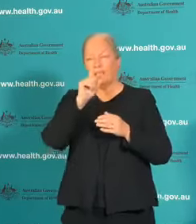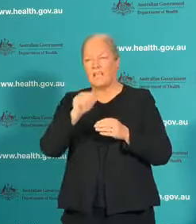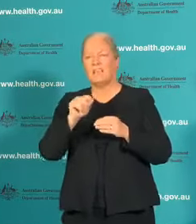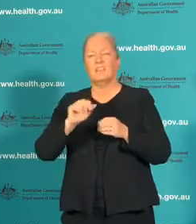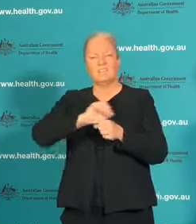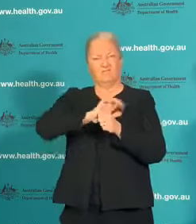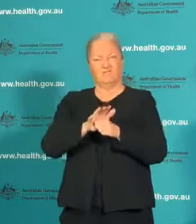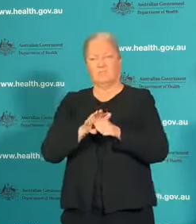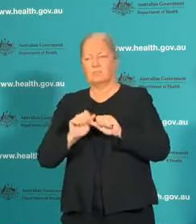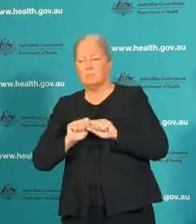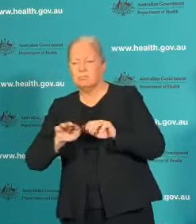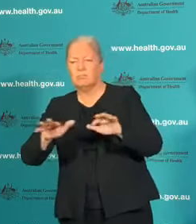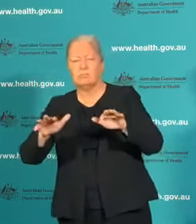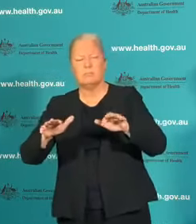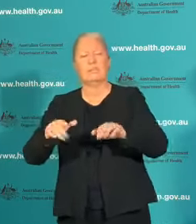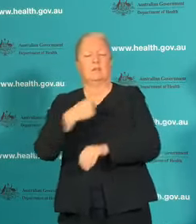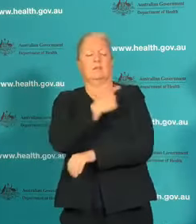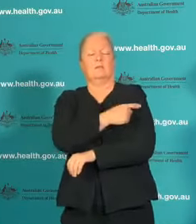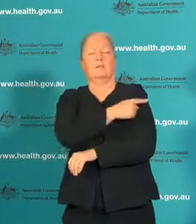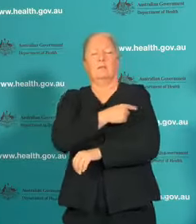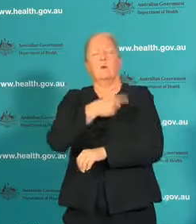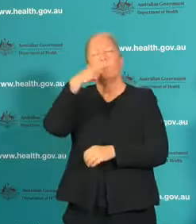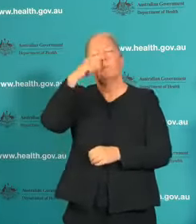in both residential aged care facilities and in their